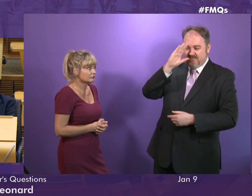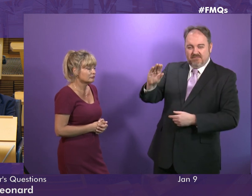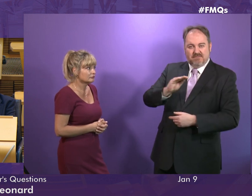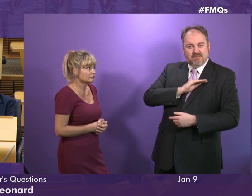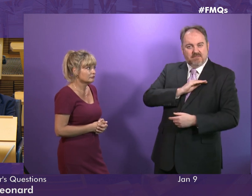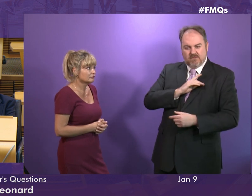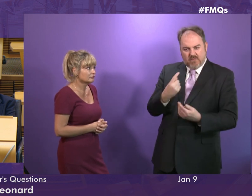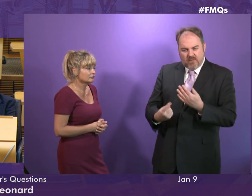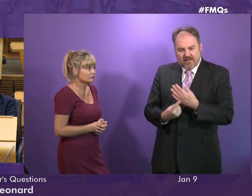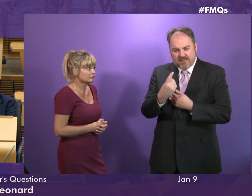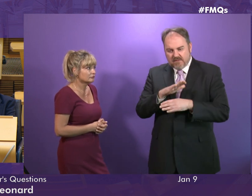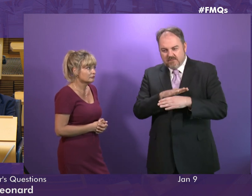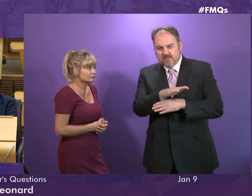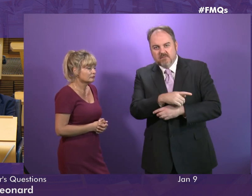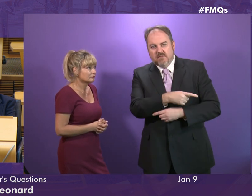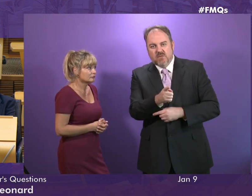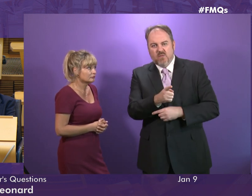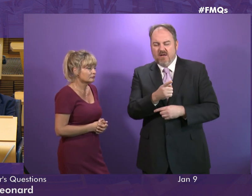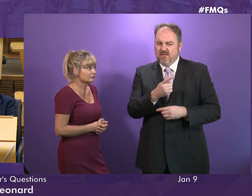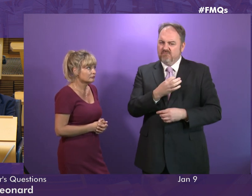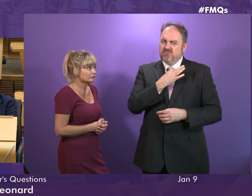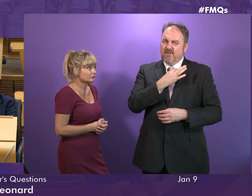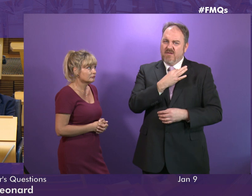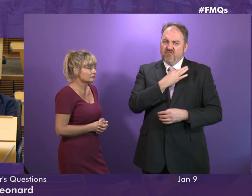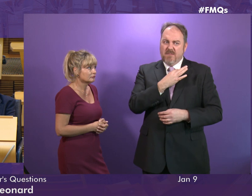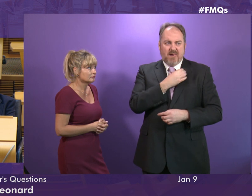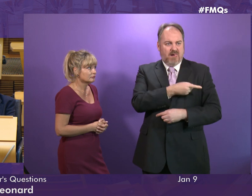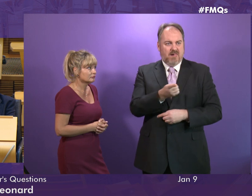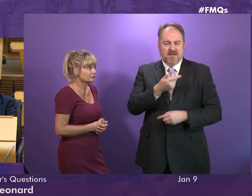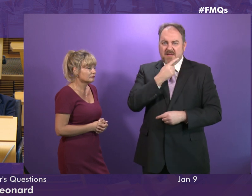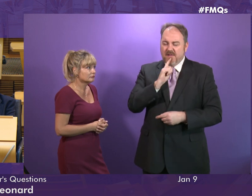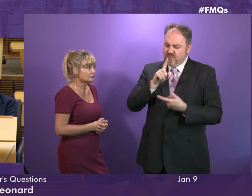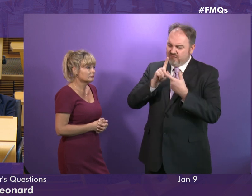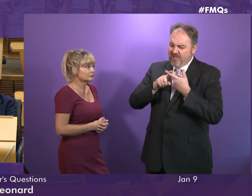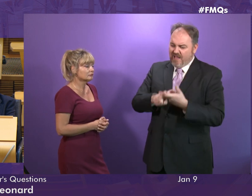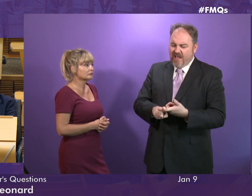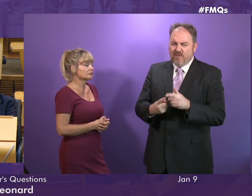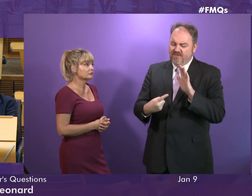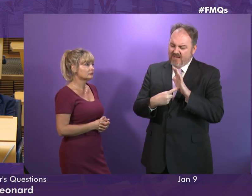What will happen to those of our most vulnerable people who depend on those vital home care